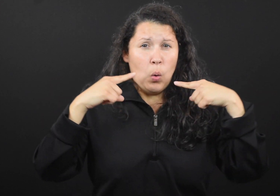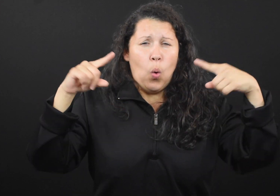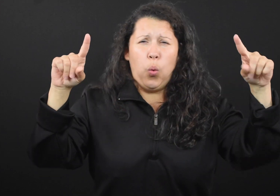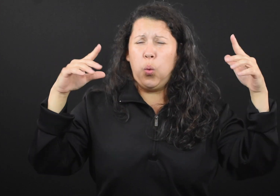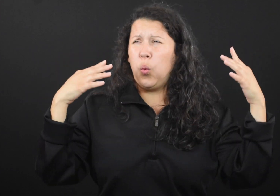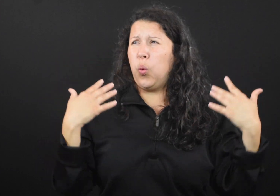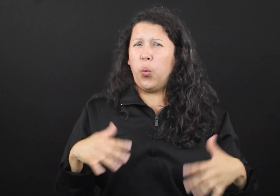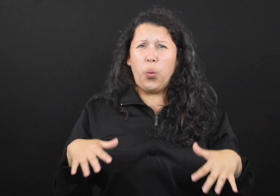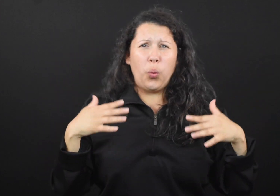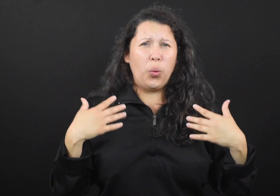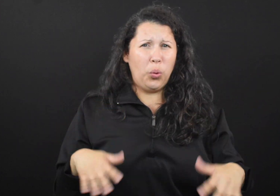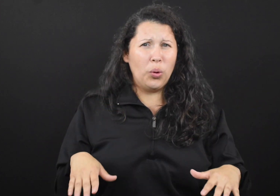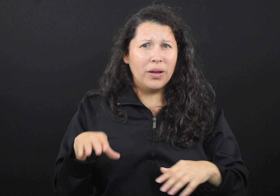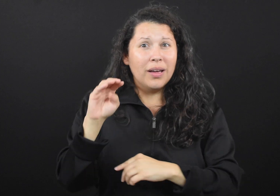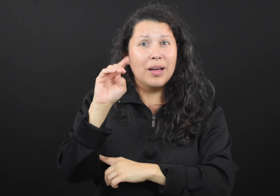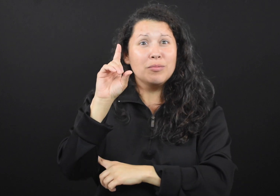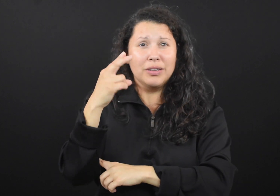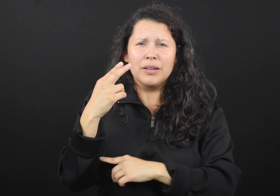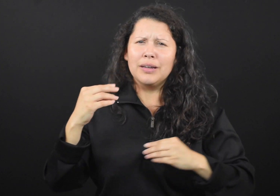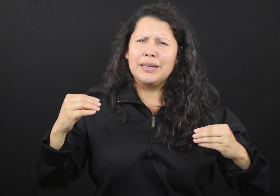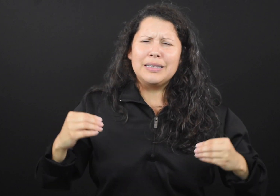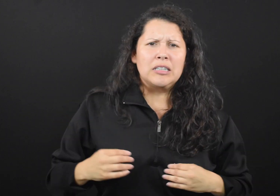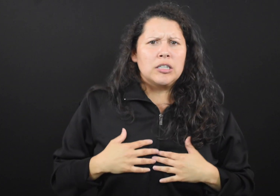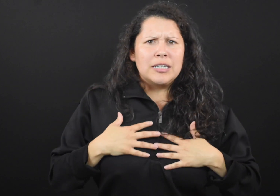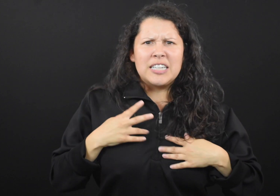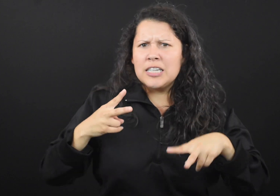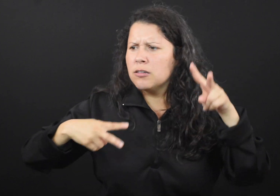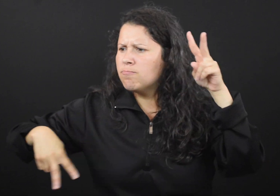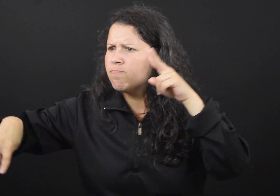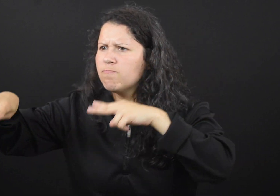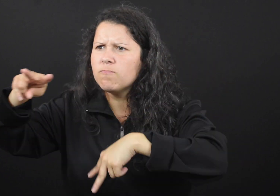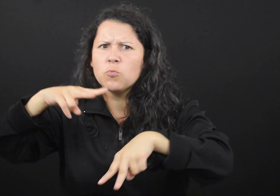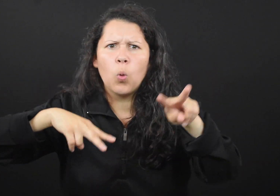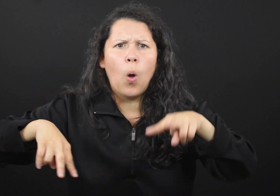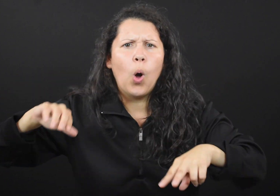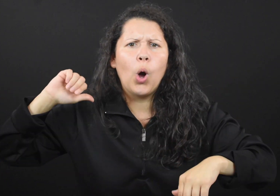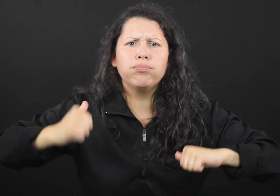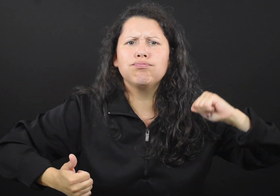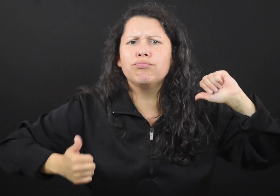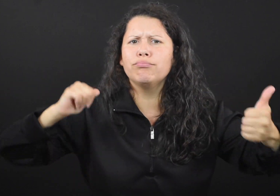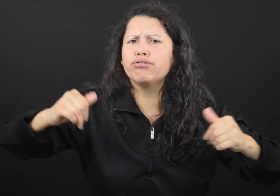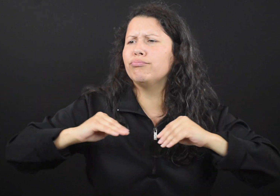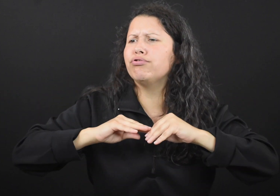After the success of these initial sites, MDH looked to widespread community testing